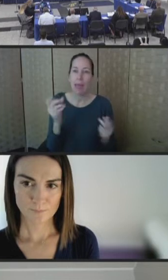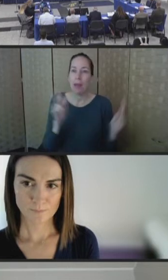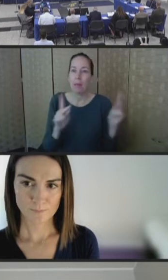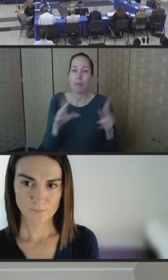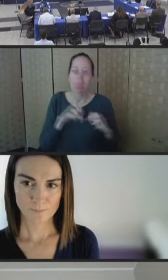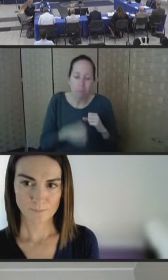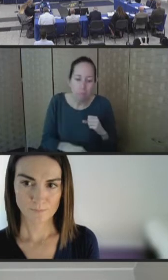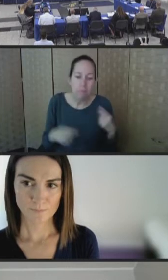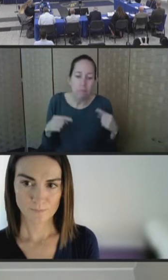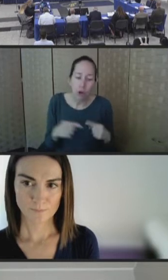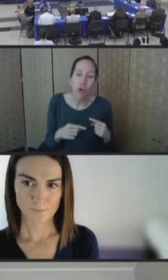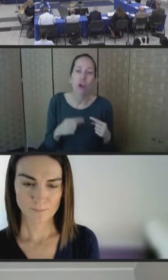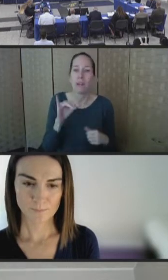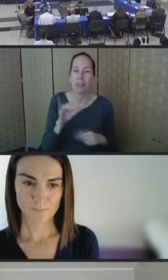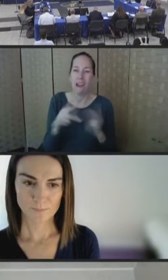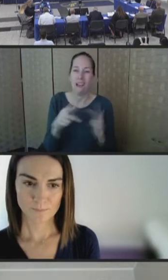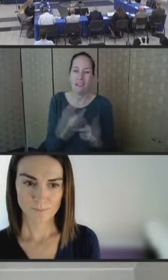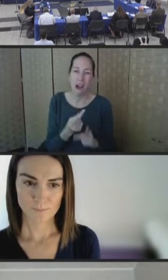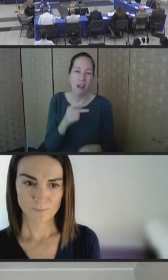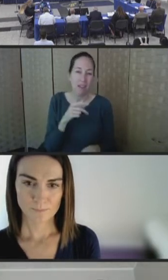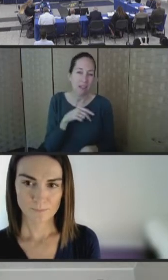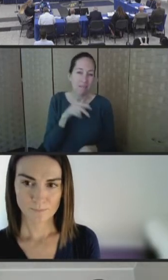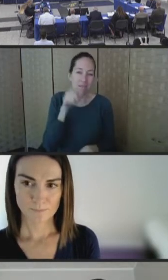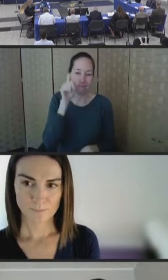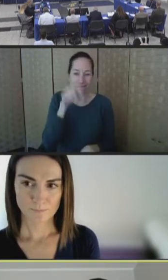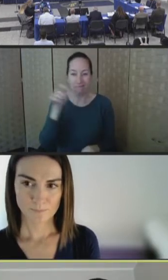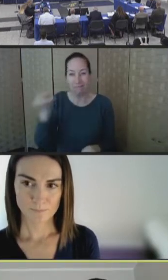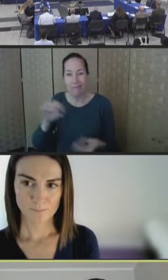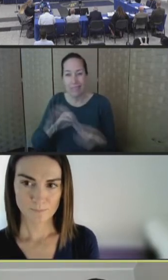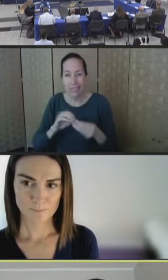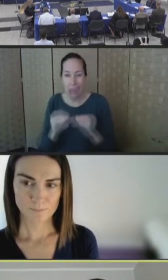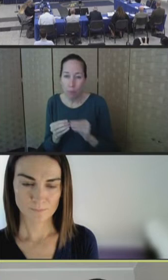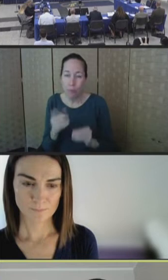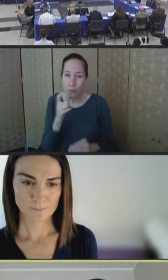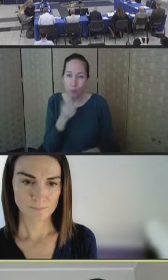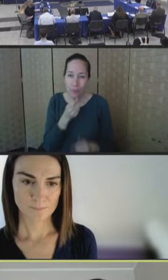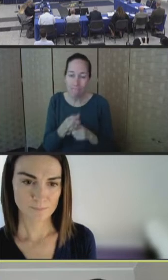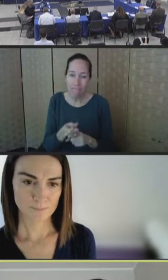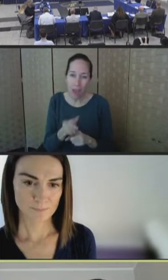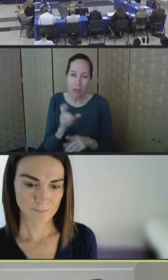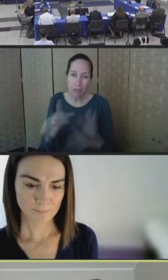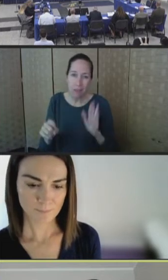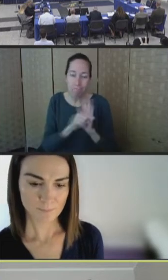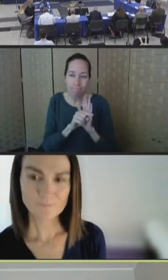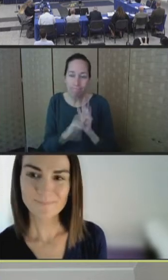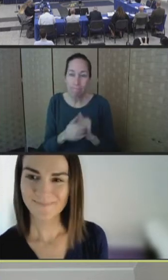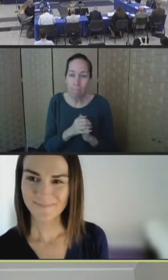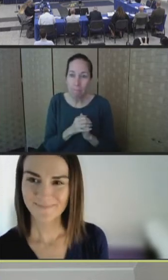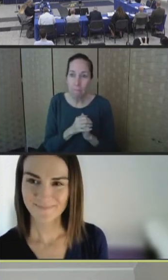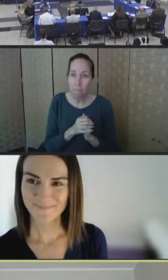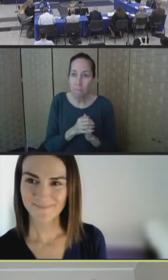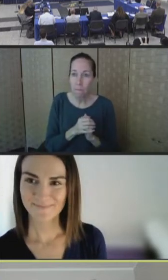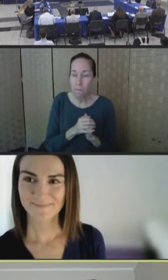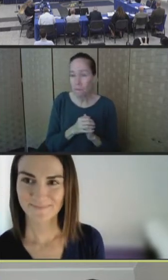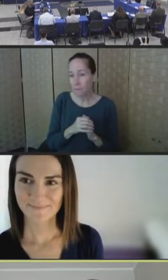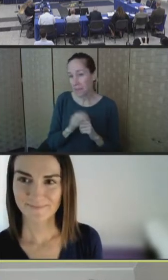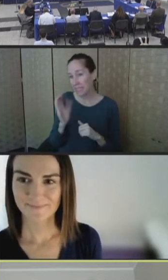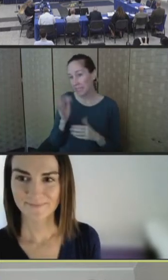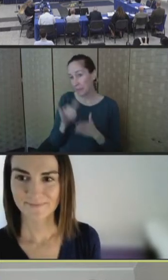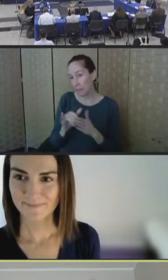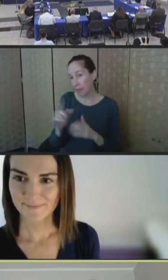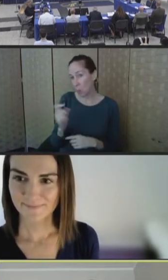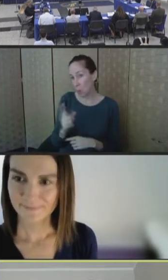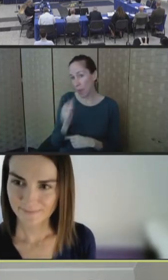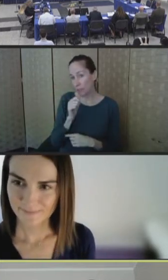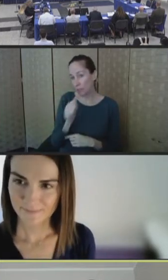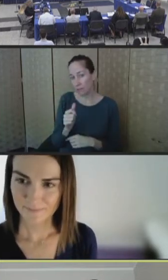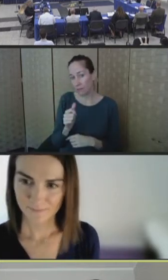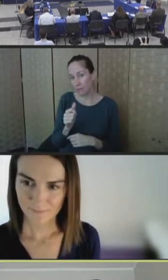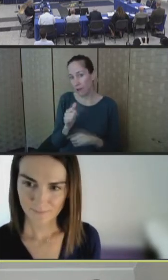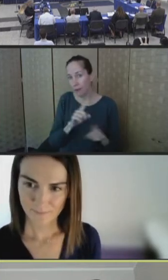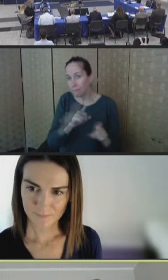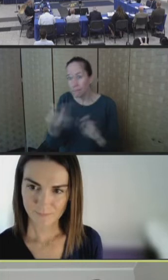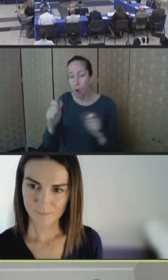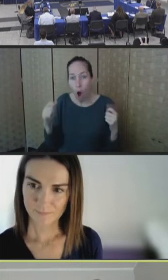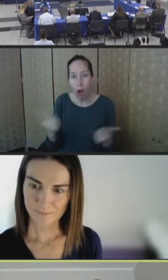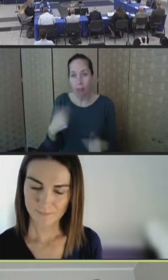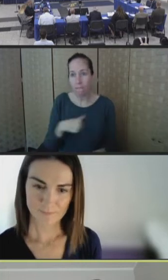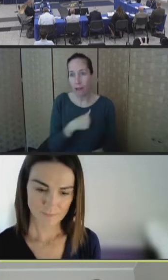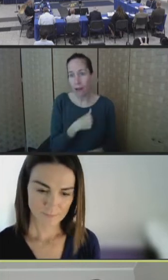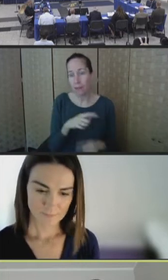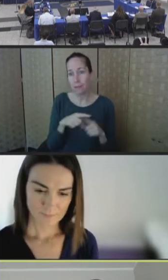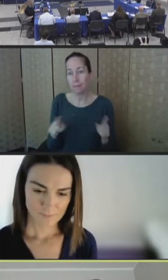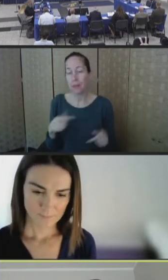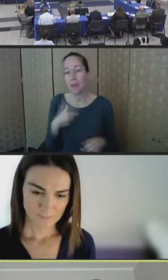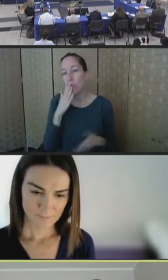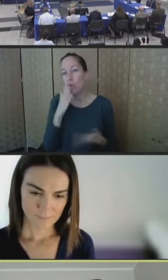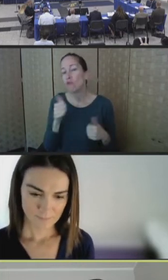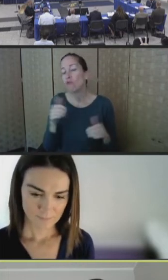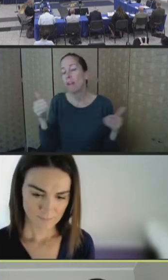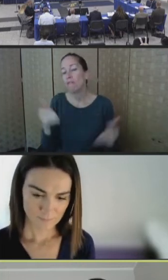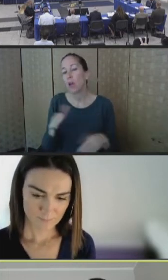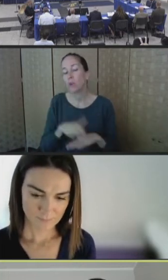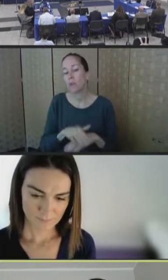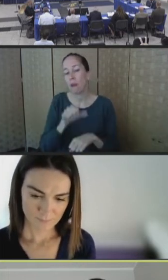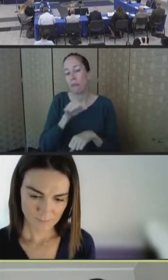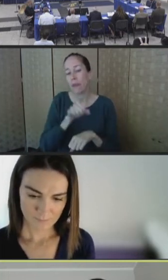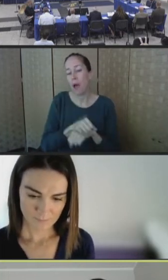for all of us. I'll just tackle the occupation-related question. You know, it's a